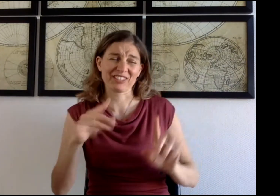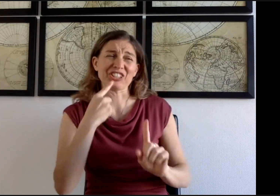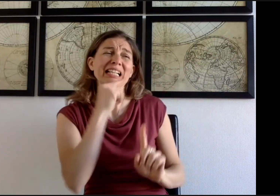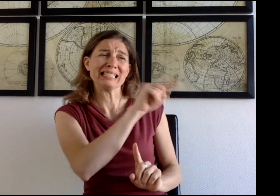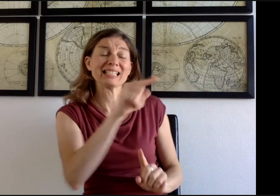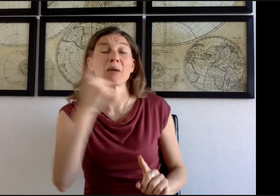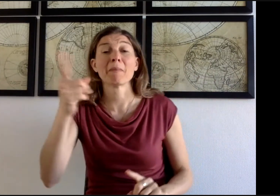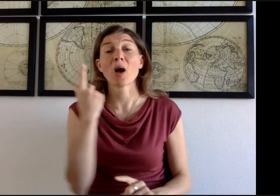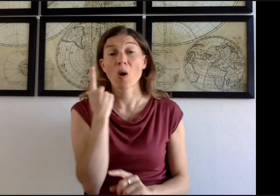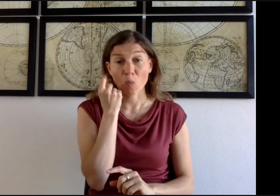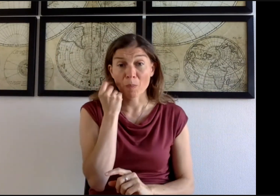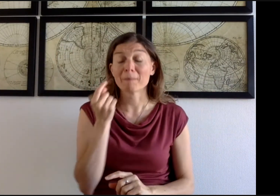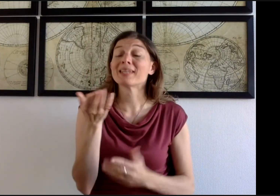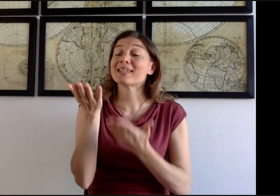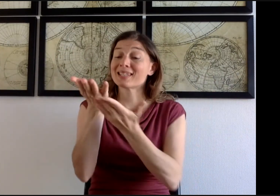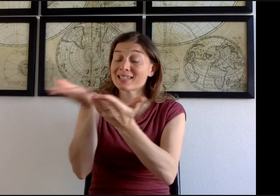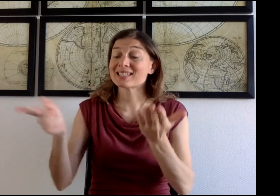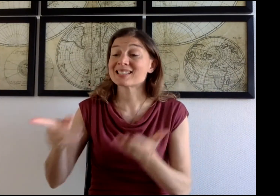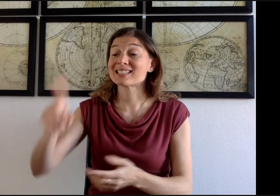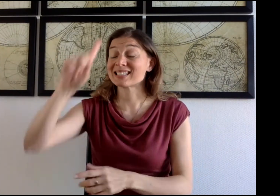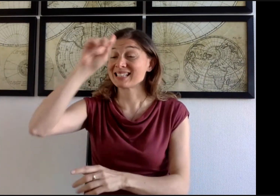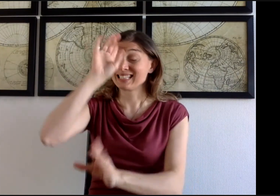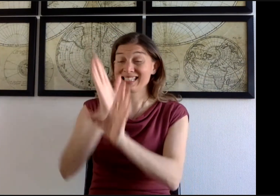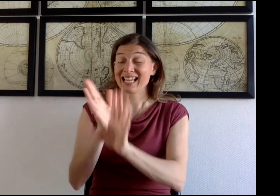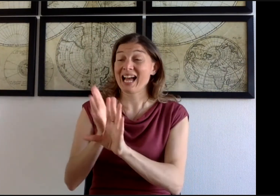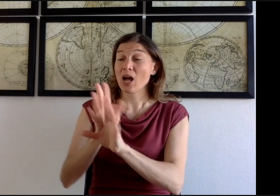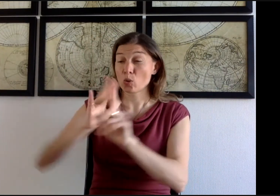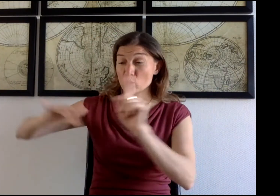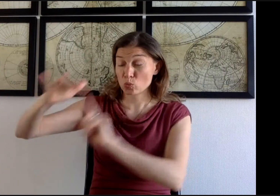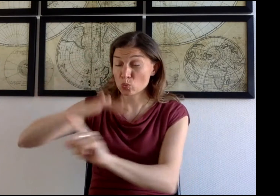women with psychosocial disabilities at high risk of domestic violence.